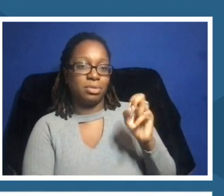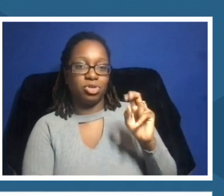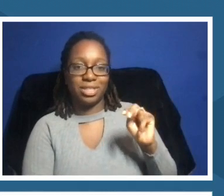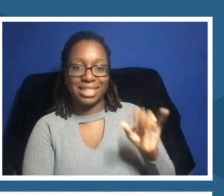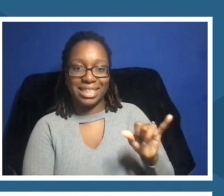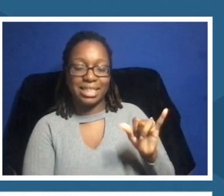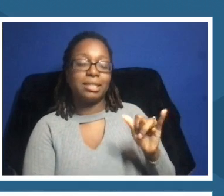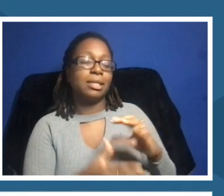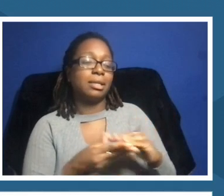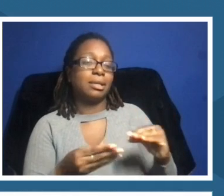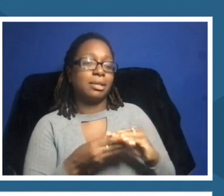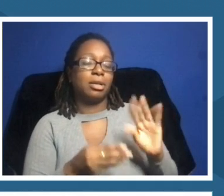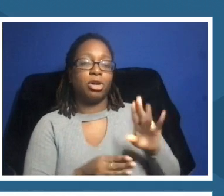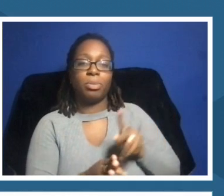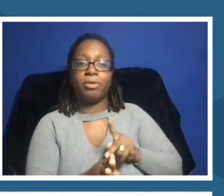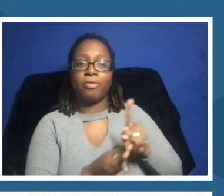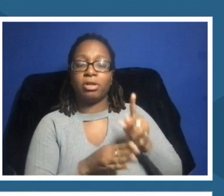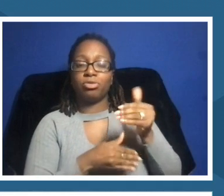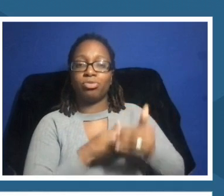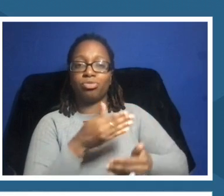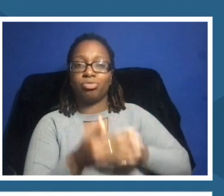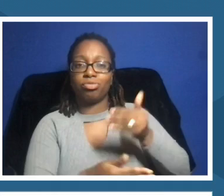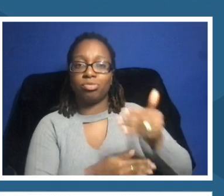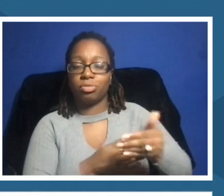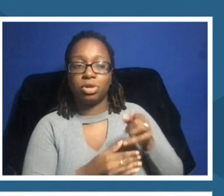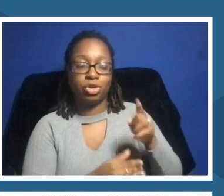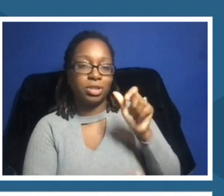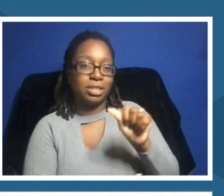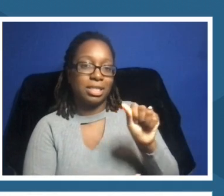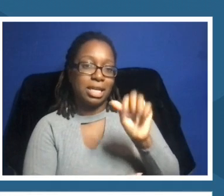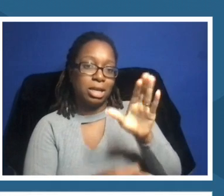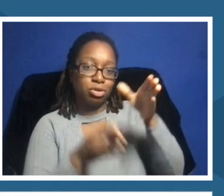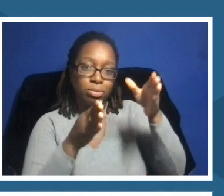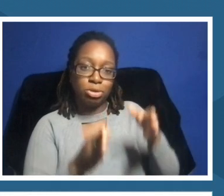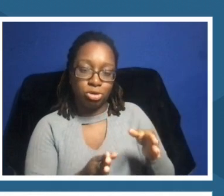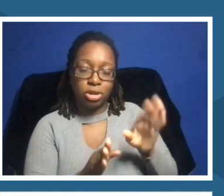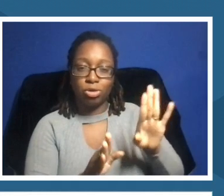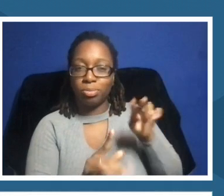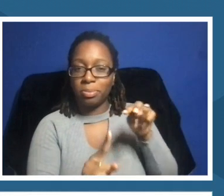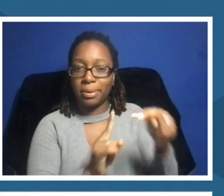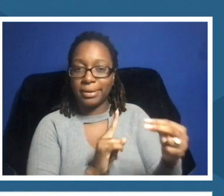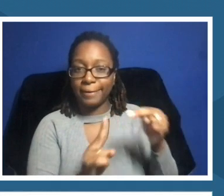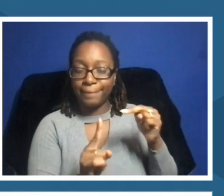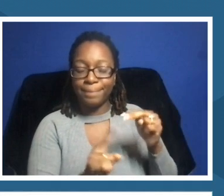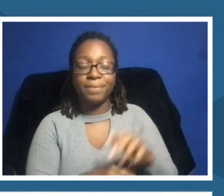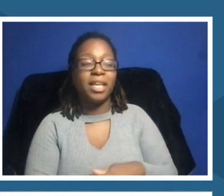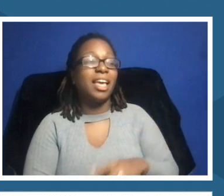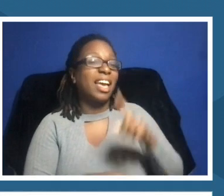through the lens of being asian and so each chapter and i think the one that we